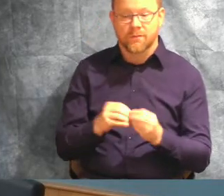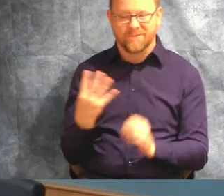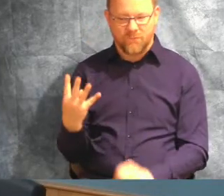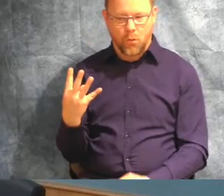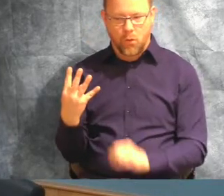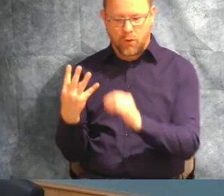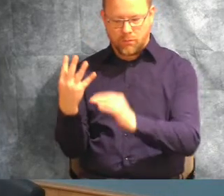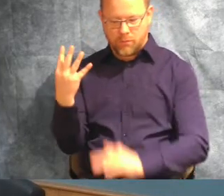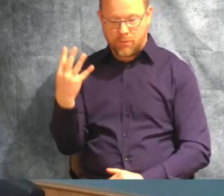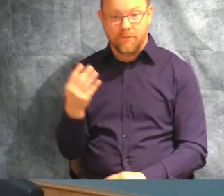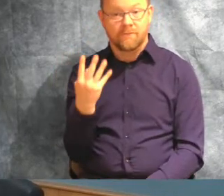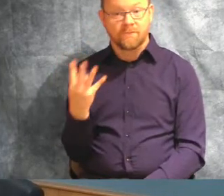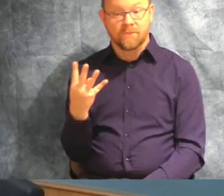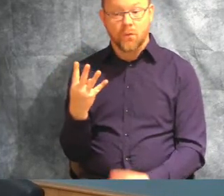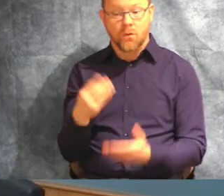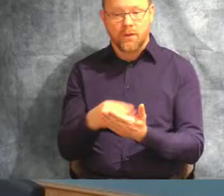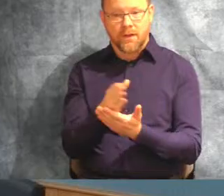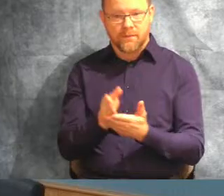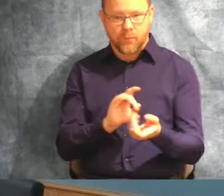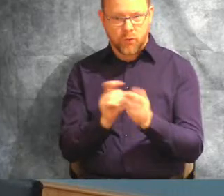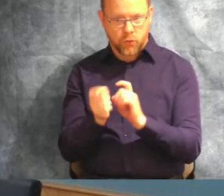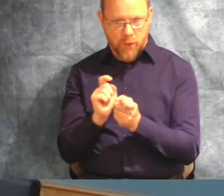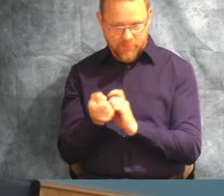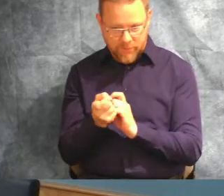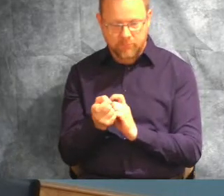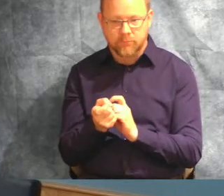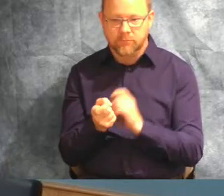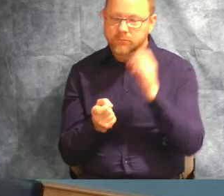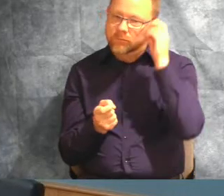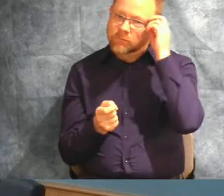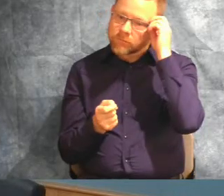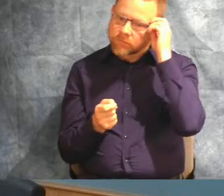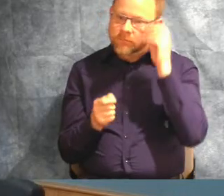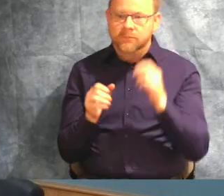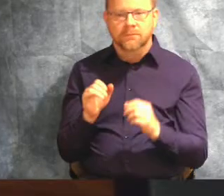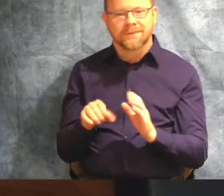Item number four is a budget adjustment. Uh, this this is an allocation of a state grant with the